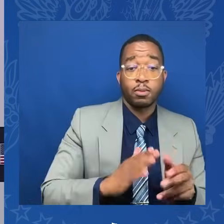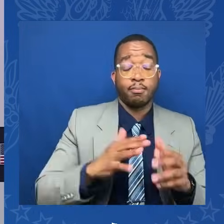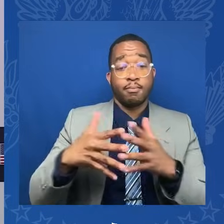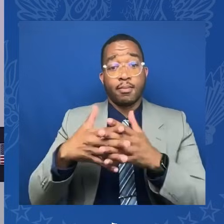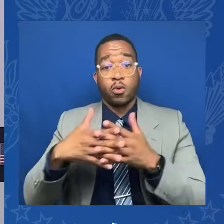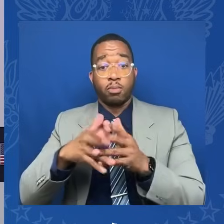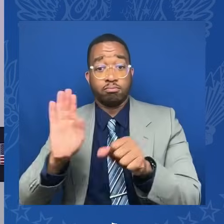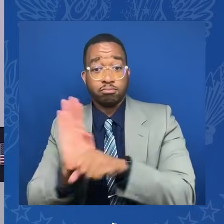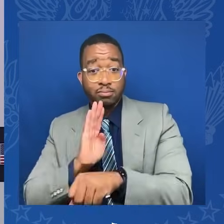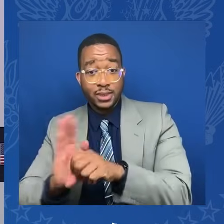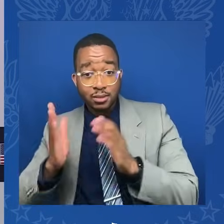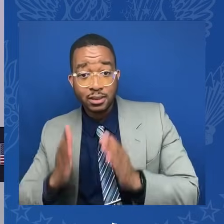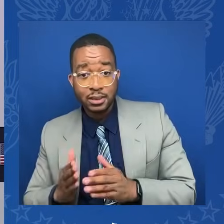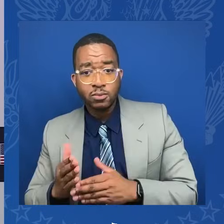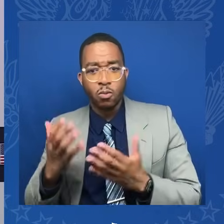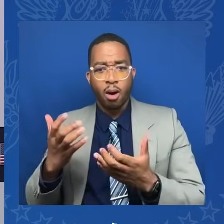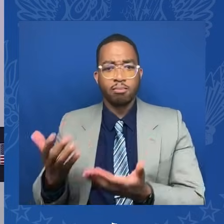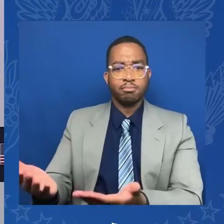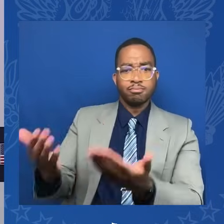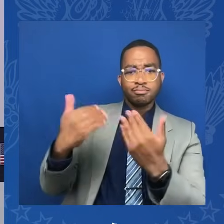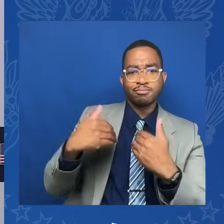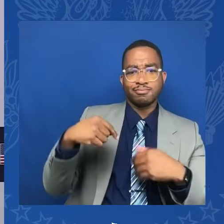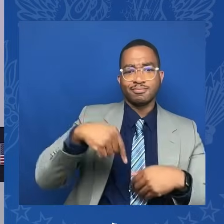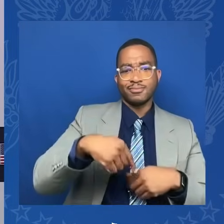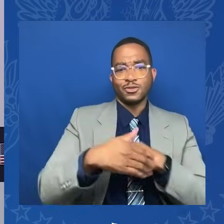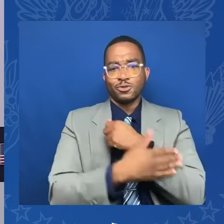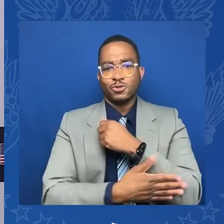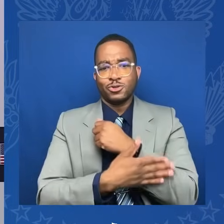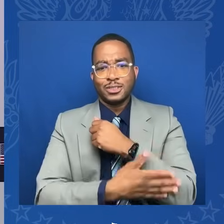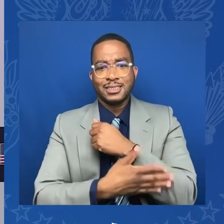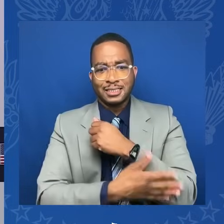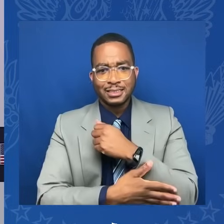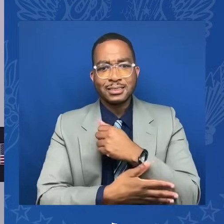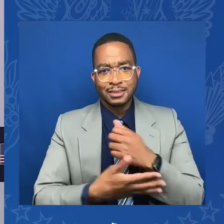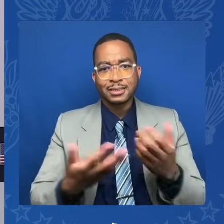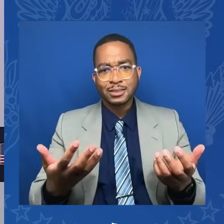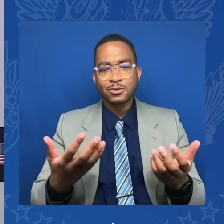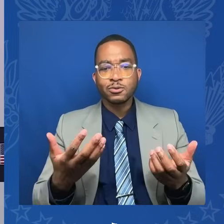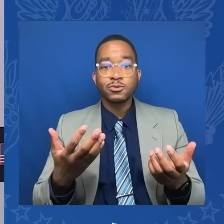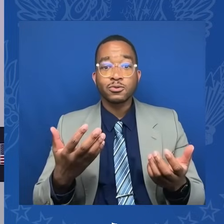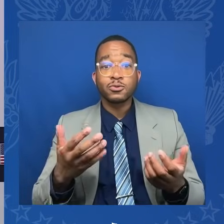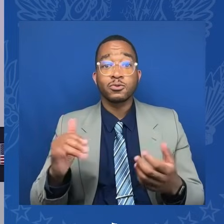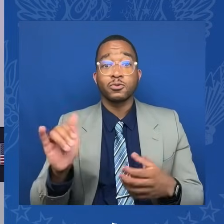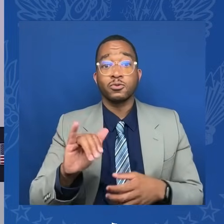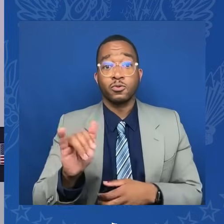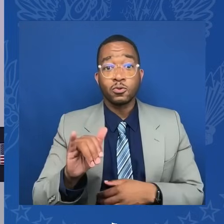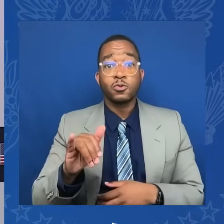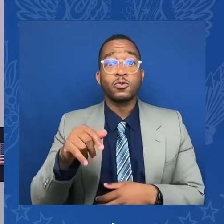We also have cooperation based, since the state visit of December 2022,